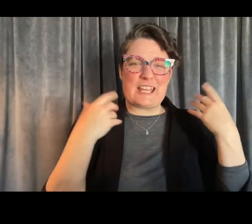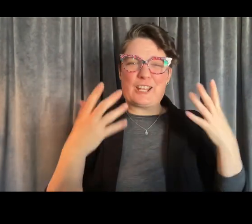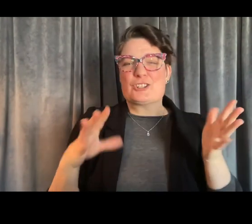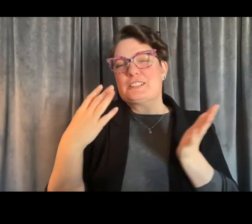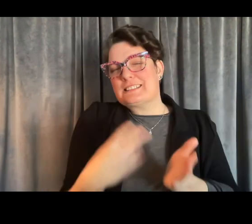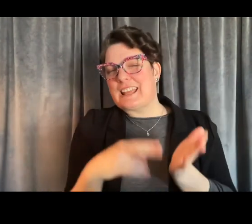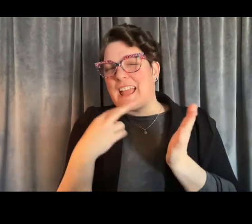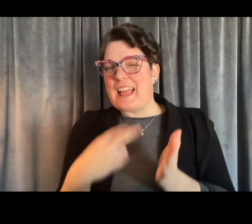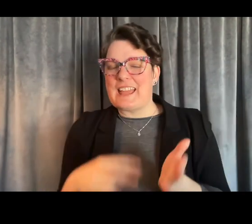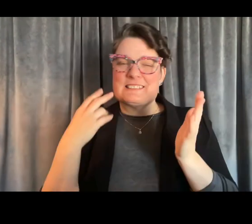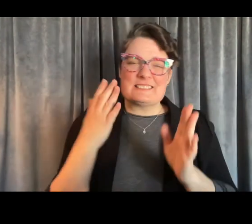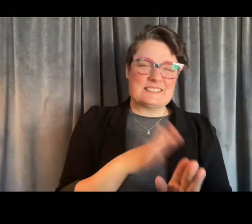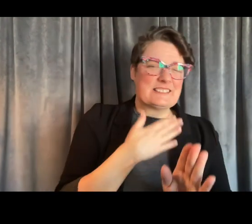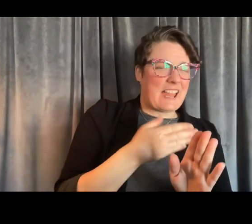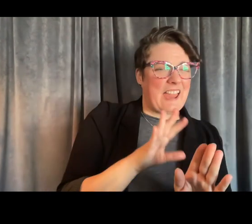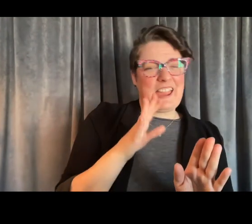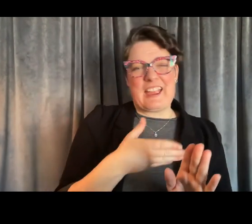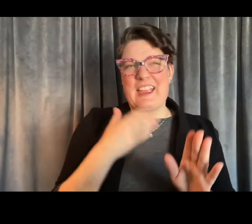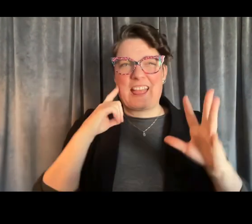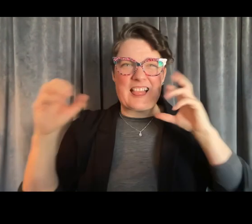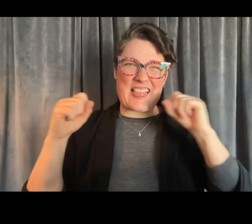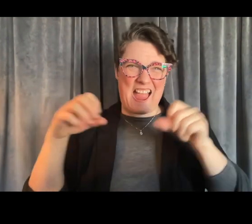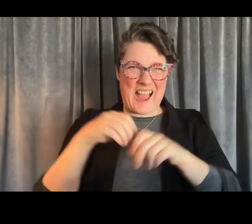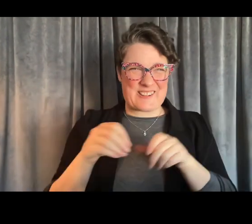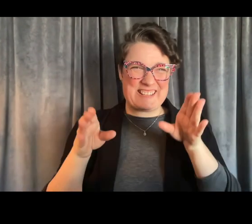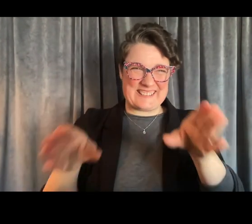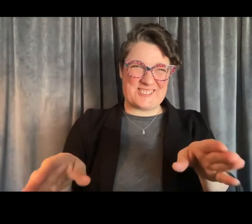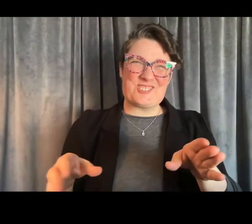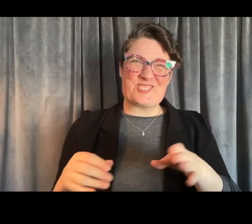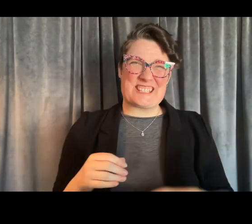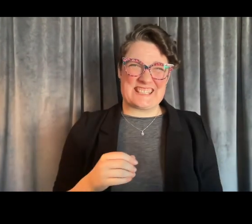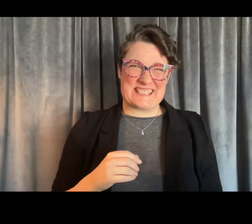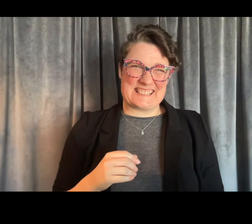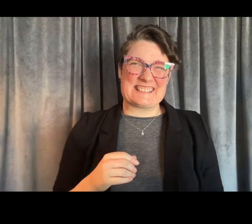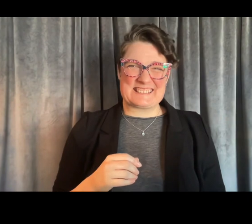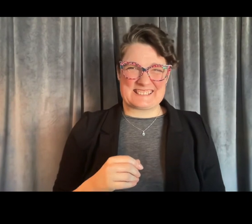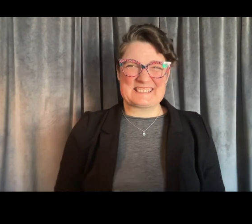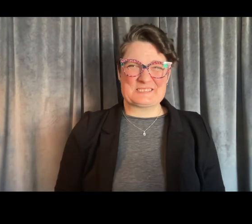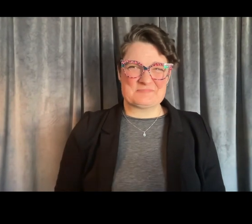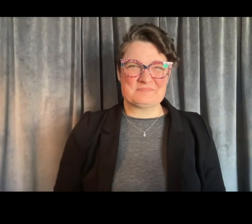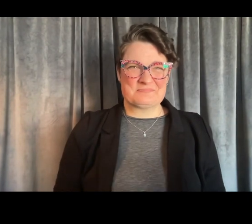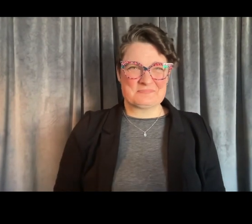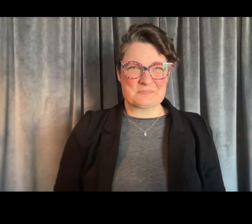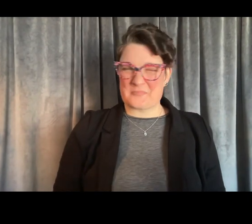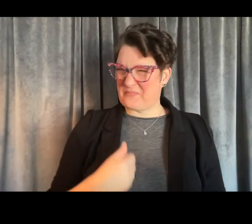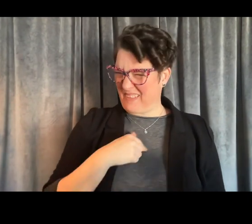and sang really loud in the streets, and I was like, yeah, this is the